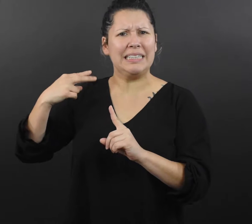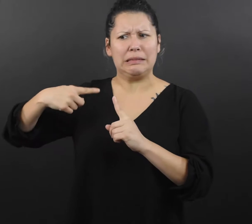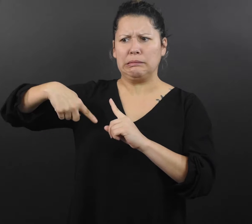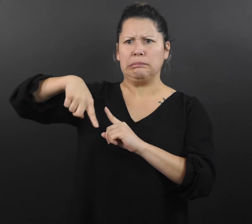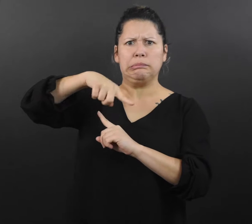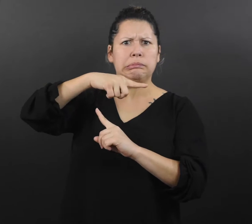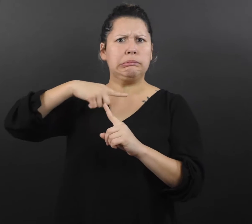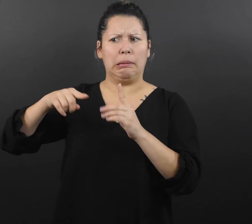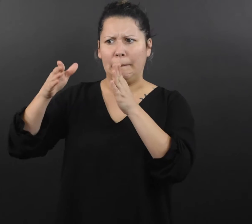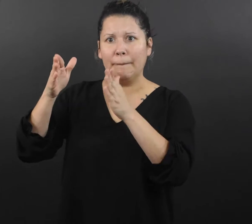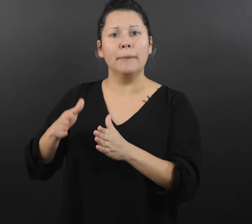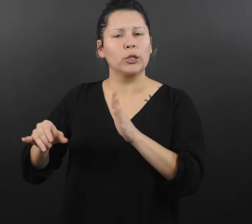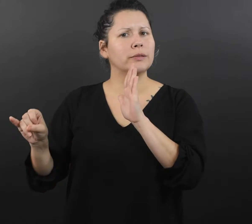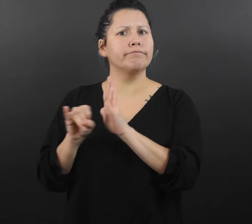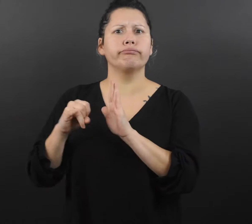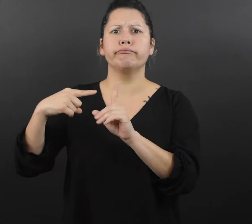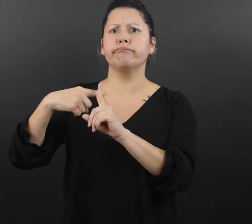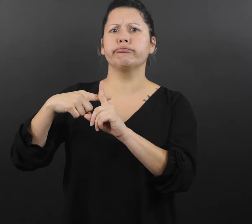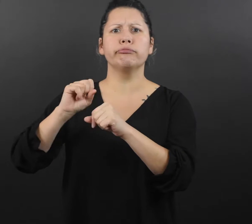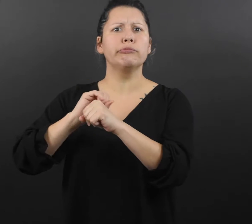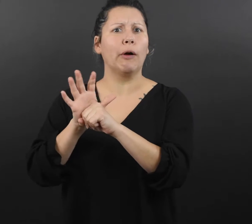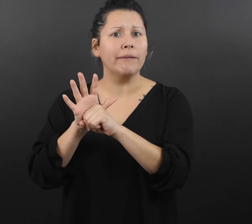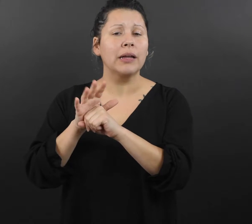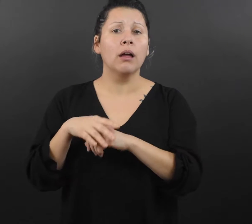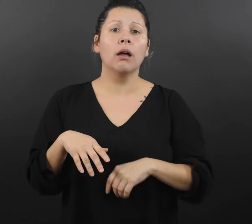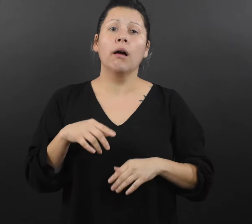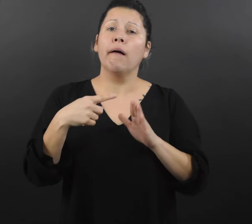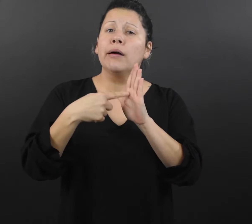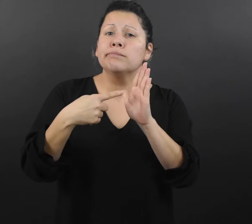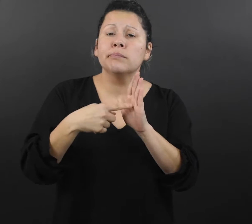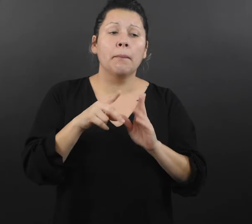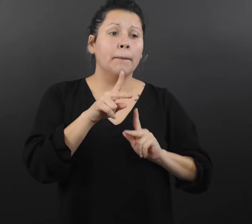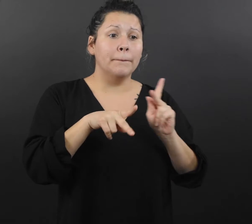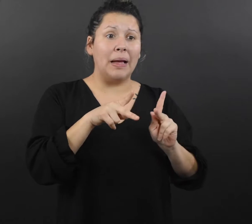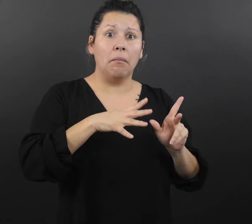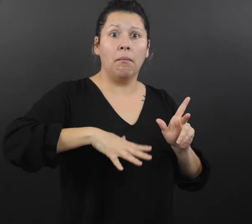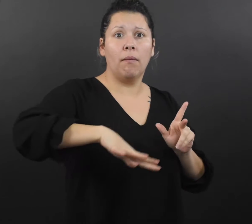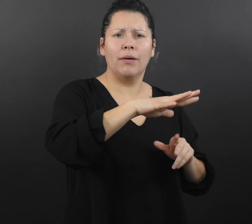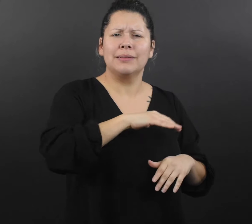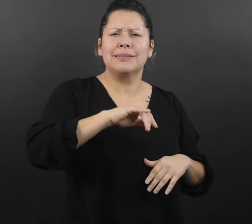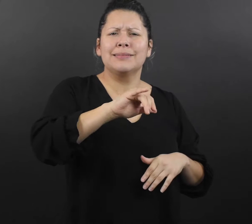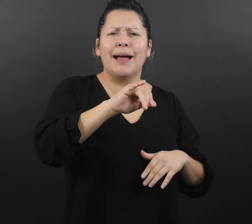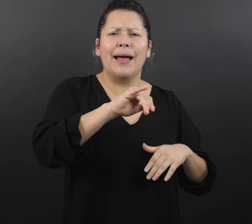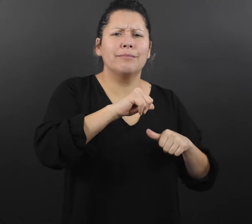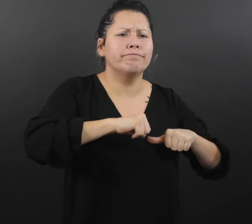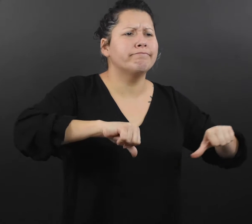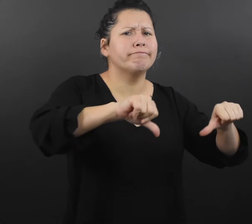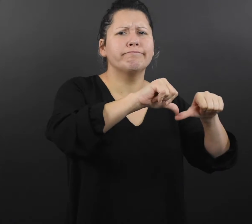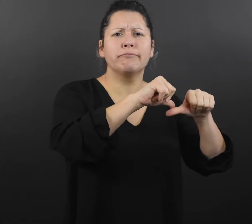in close contact with someone with COVID-19, such as people in the same institutional setting